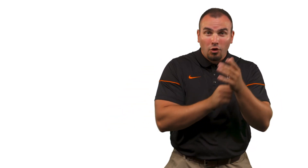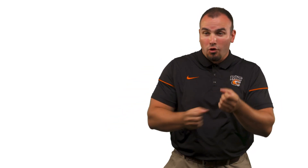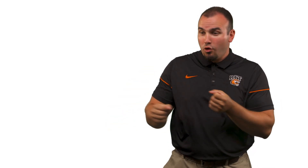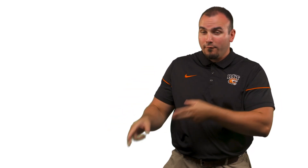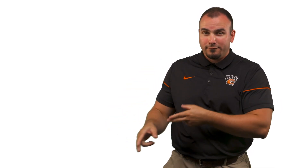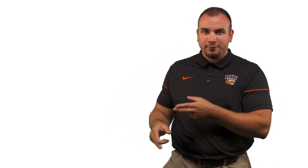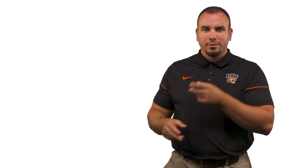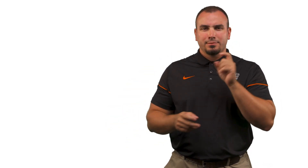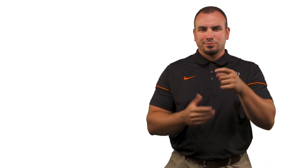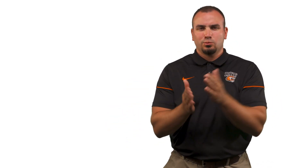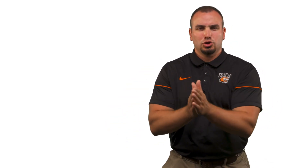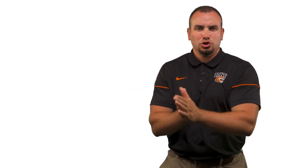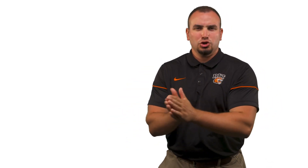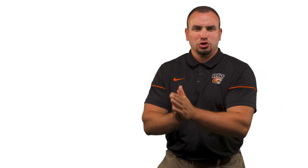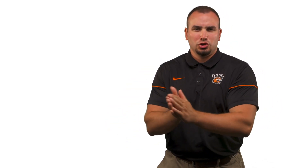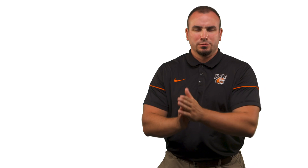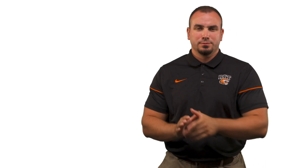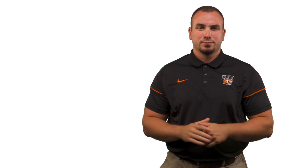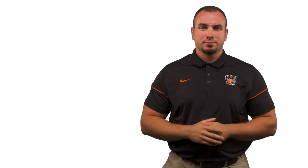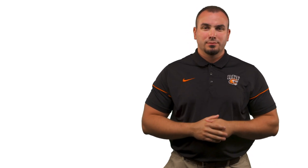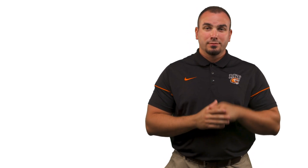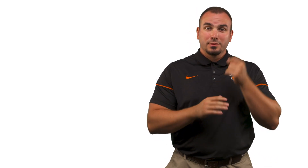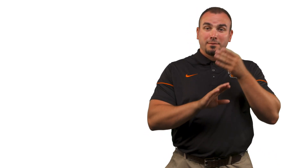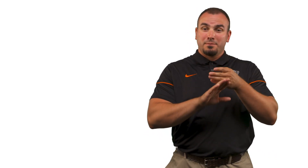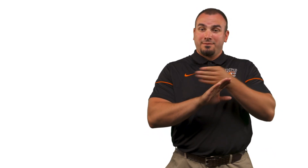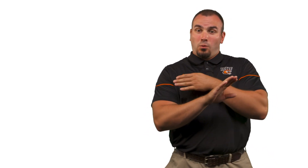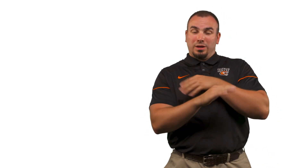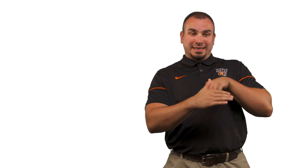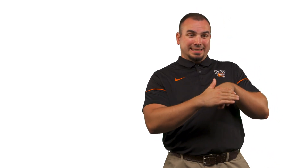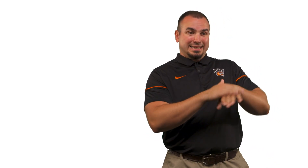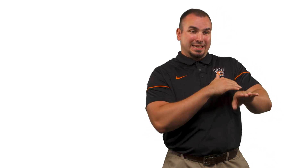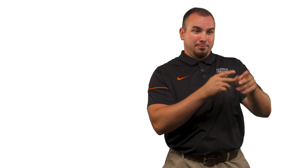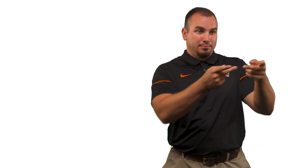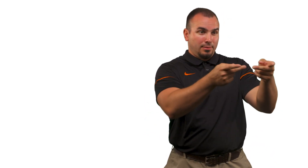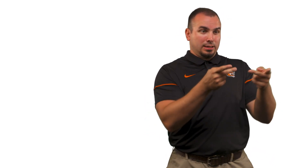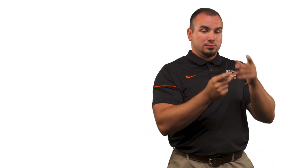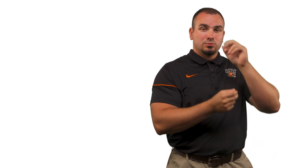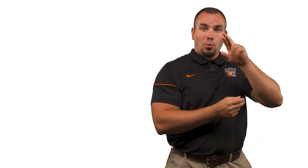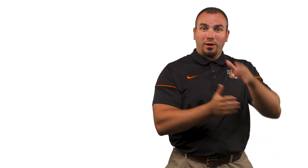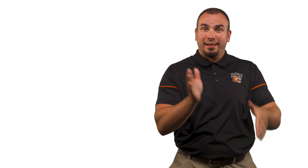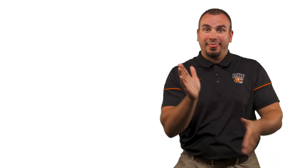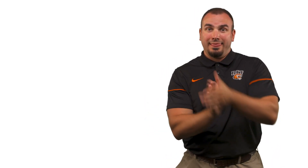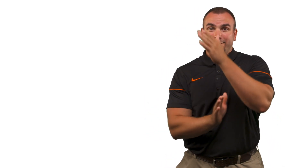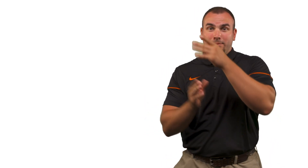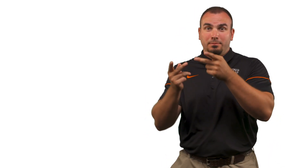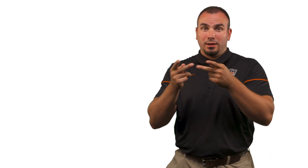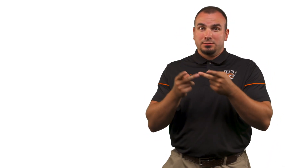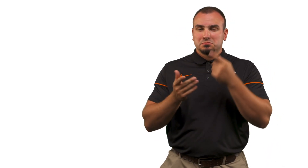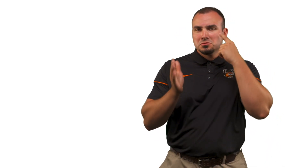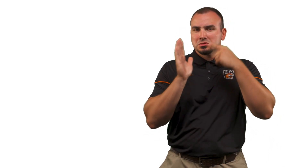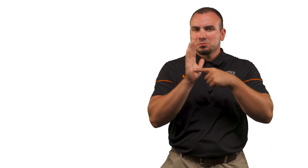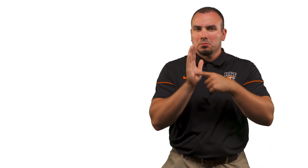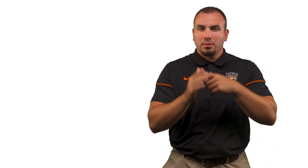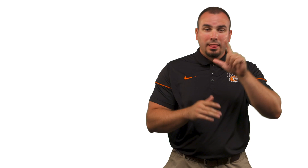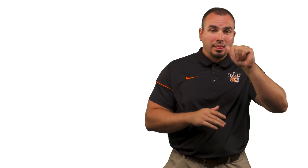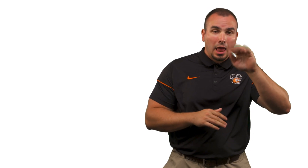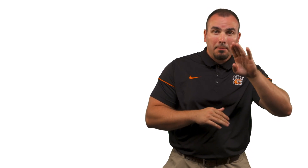after removing gloves or a mask; before entering and after exiting an area,